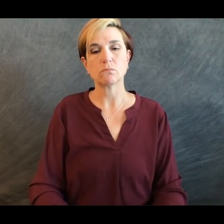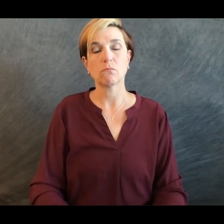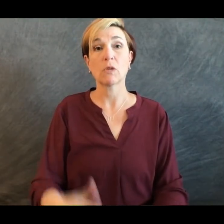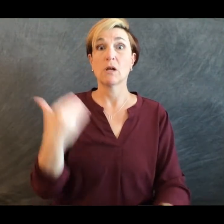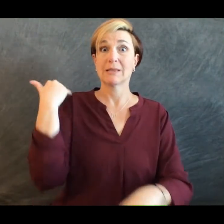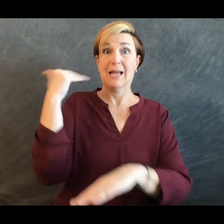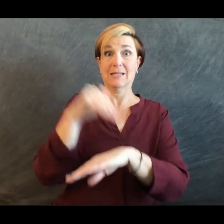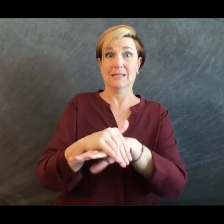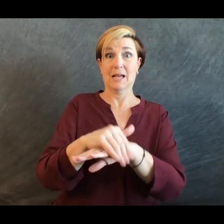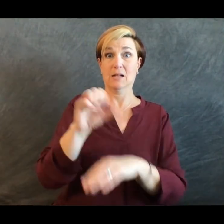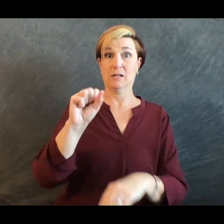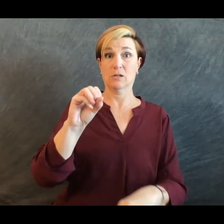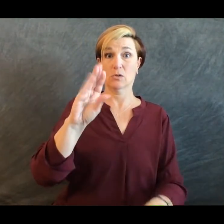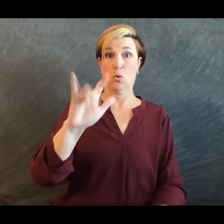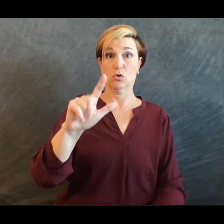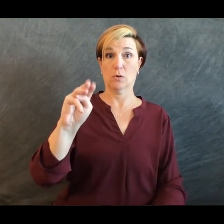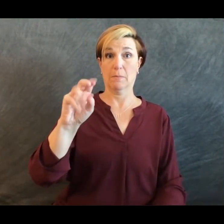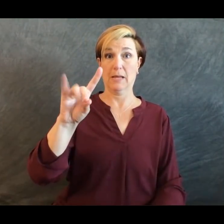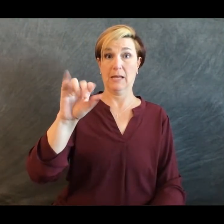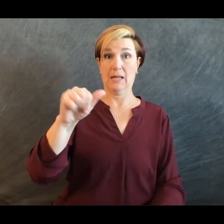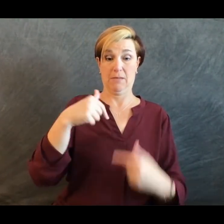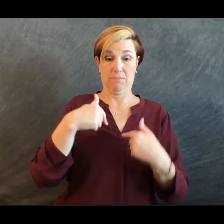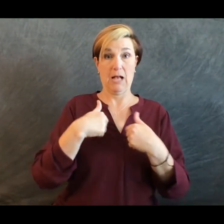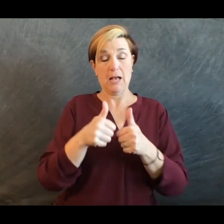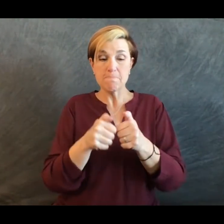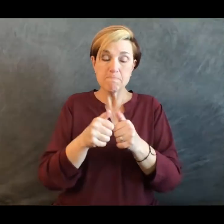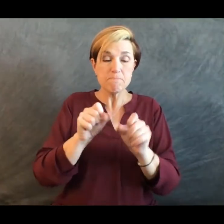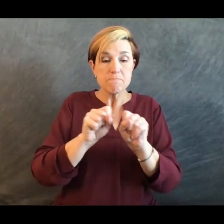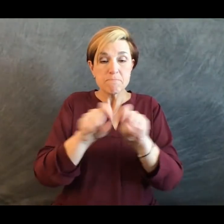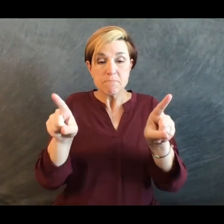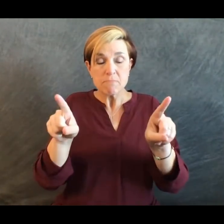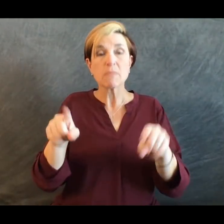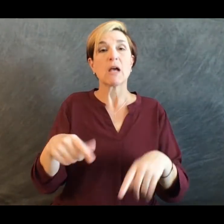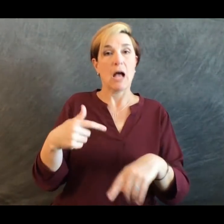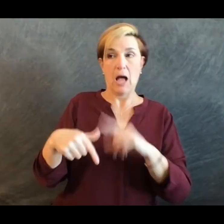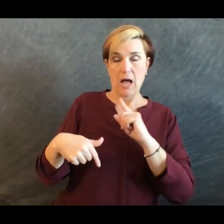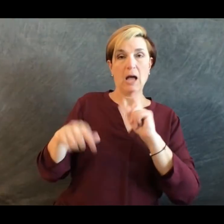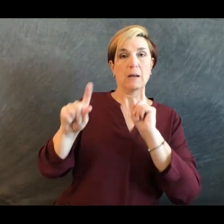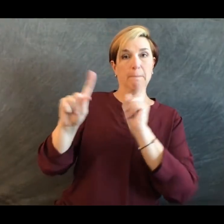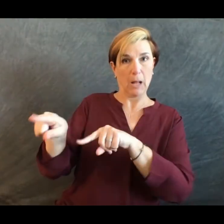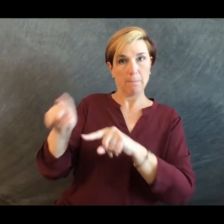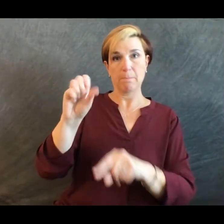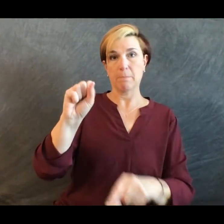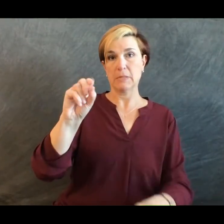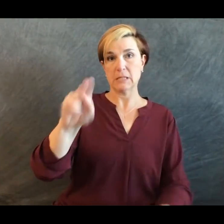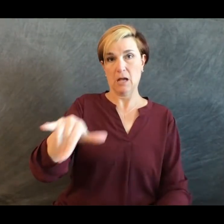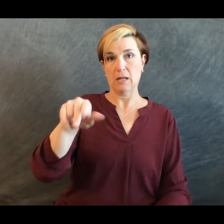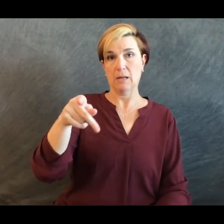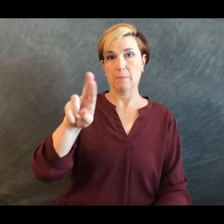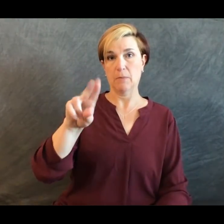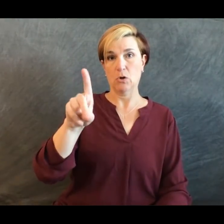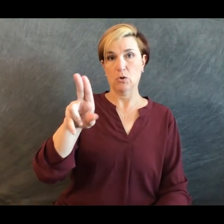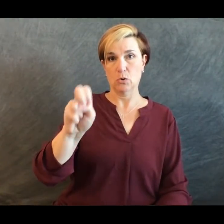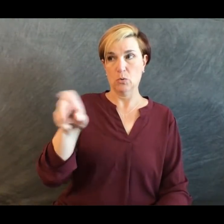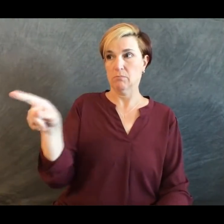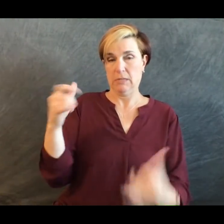said I have directed secretary sonny Perdue to expedite help to our farmers